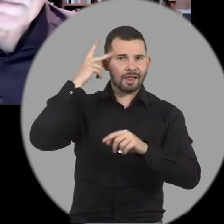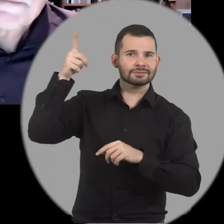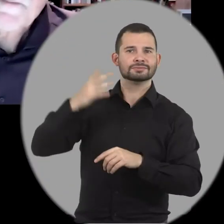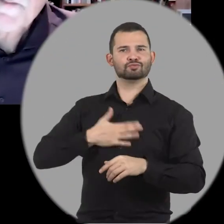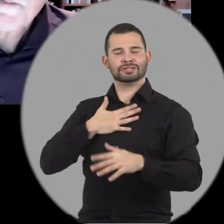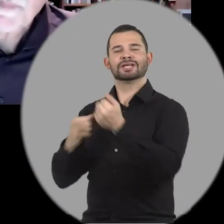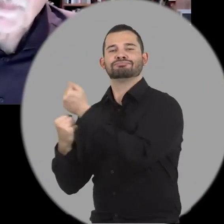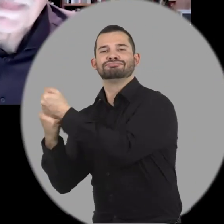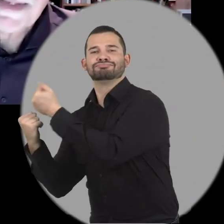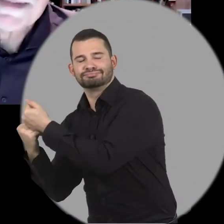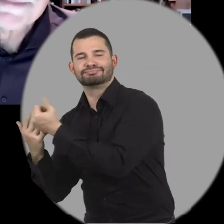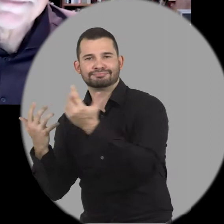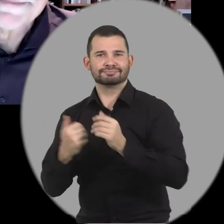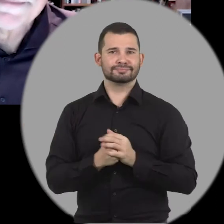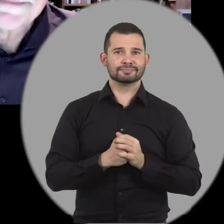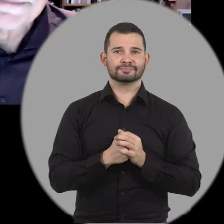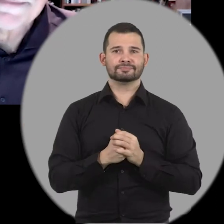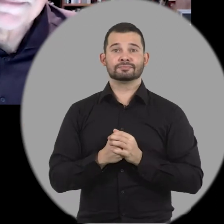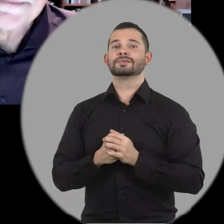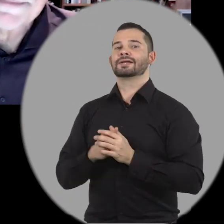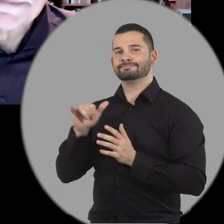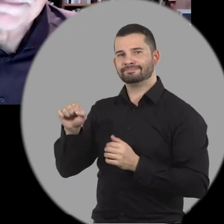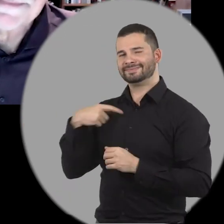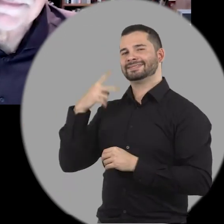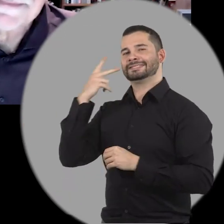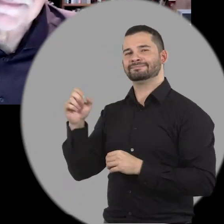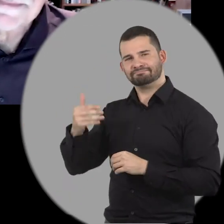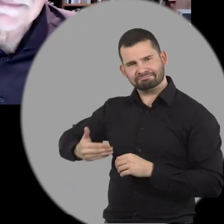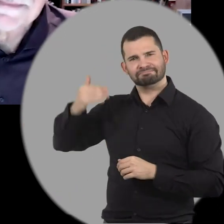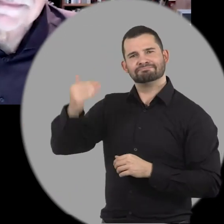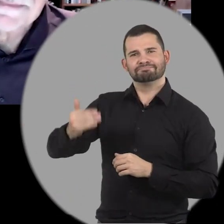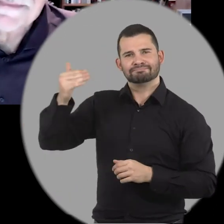And we've seen time and time again that this is a community that's often the last to be